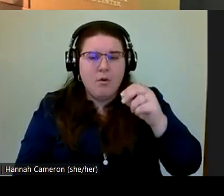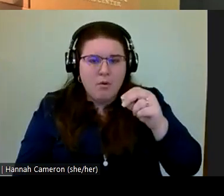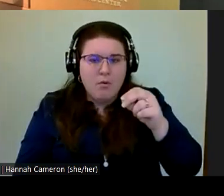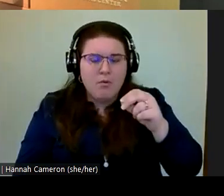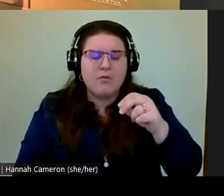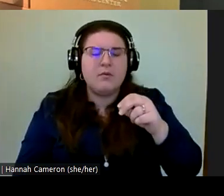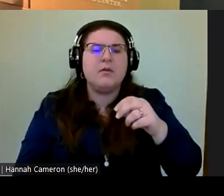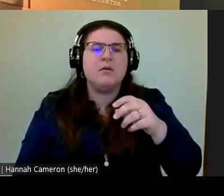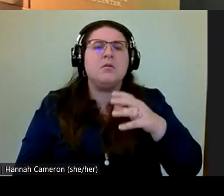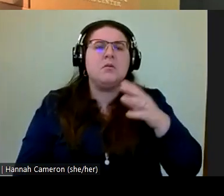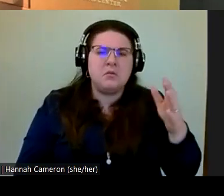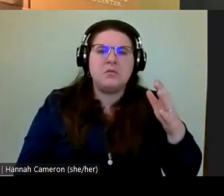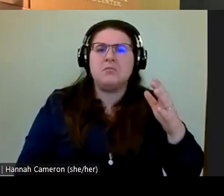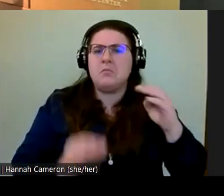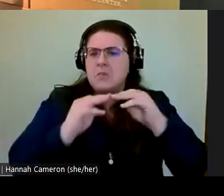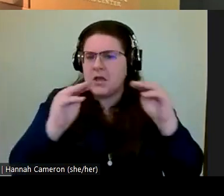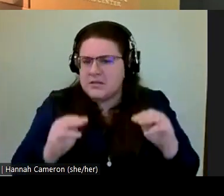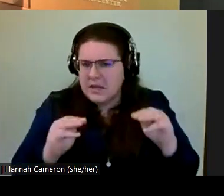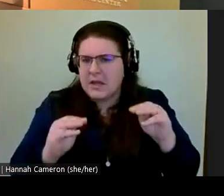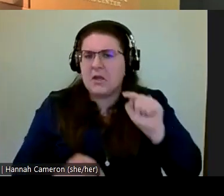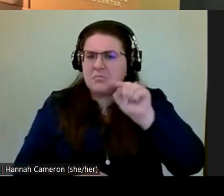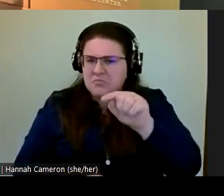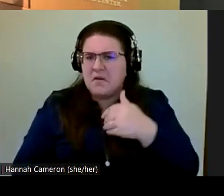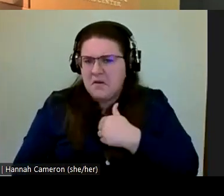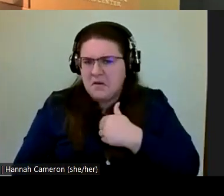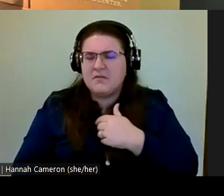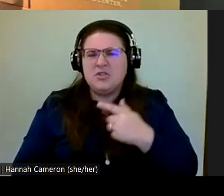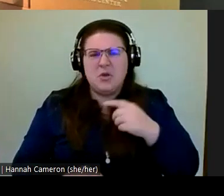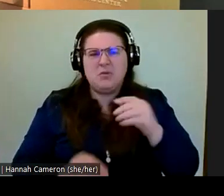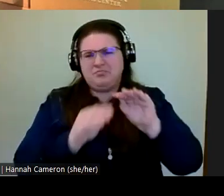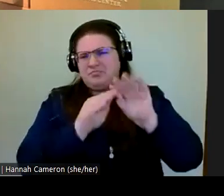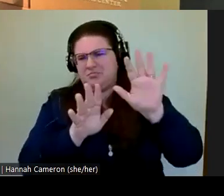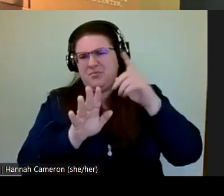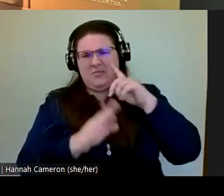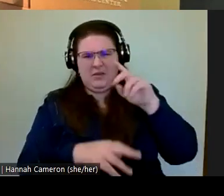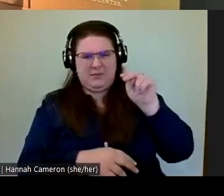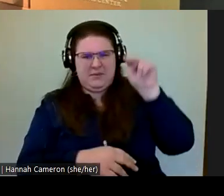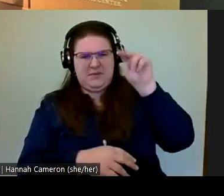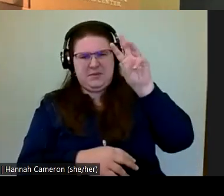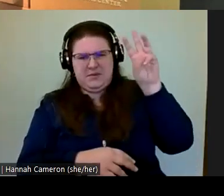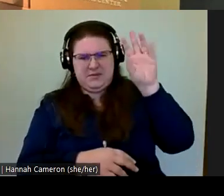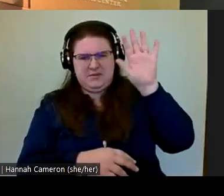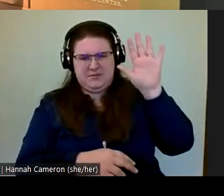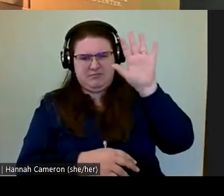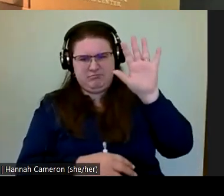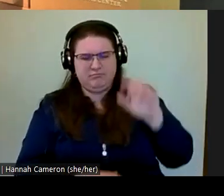spread out over the Pacific Northwest uh region so that's just a little context so the challenge